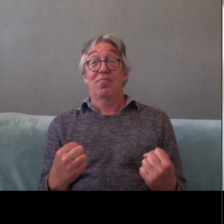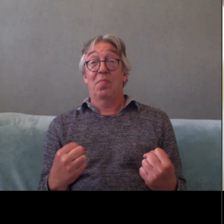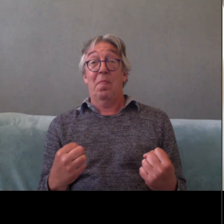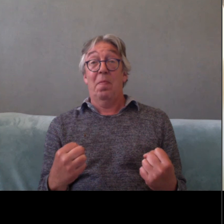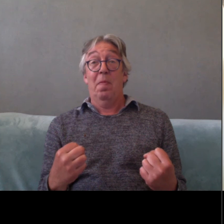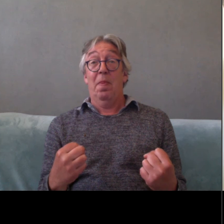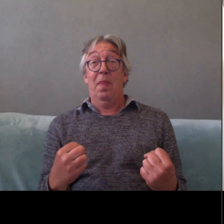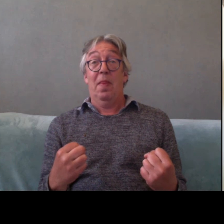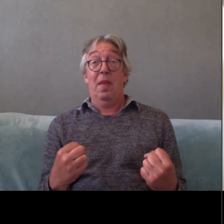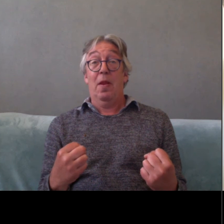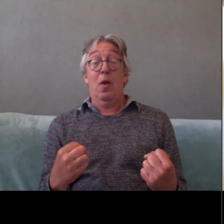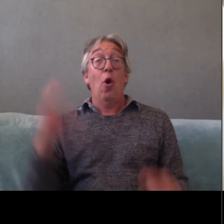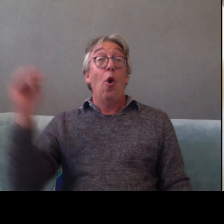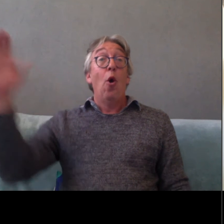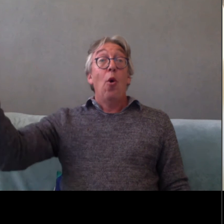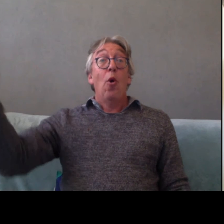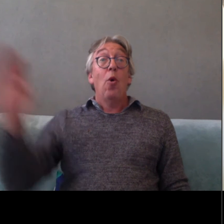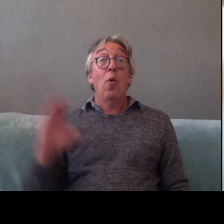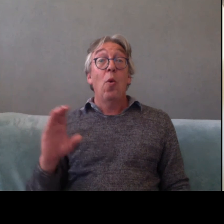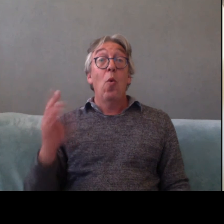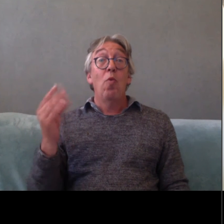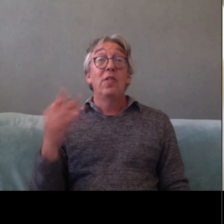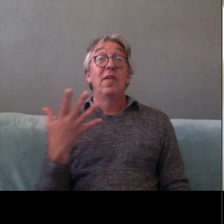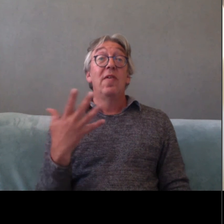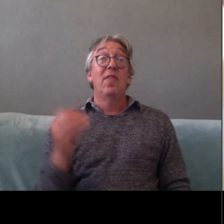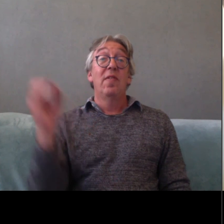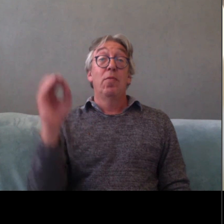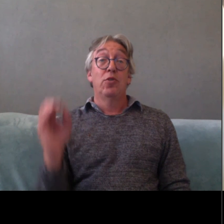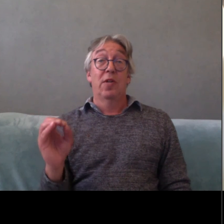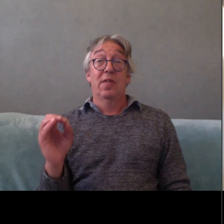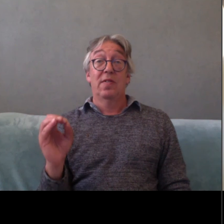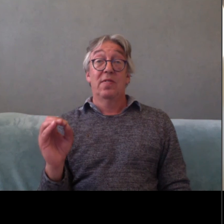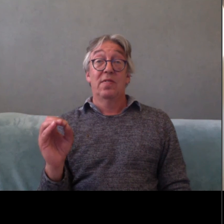Only with 50% we can work well with persons with disabilities.